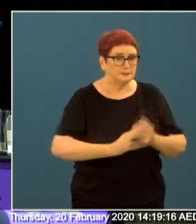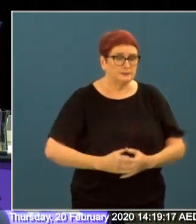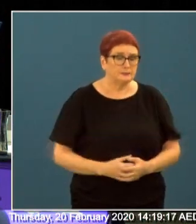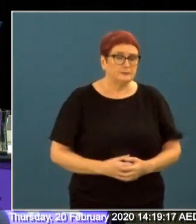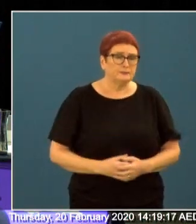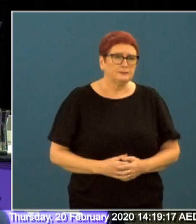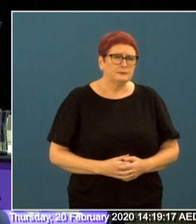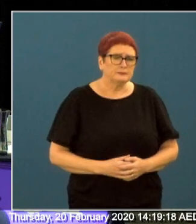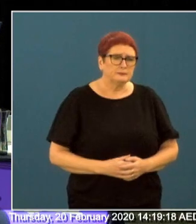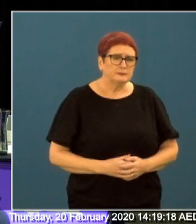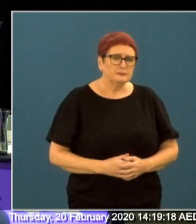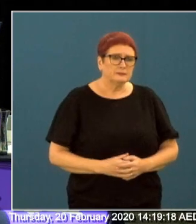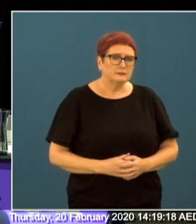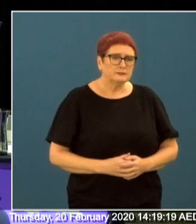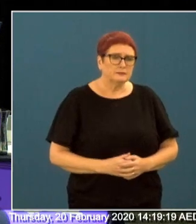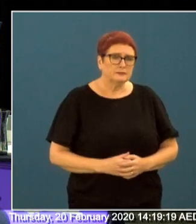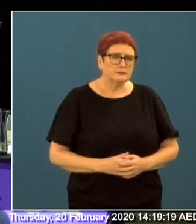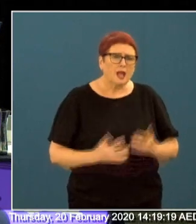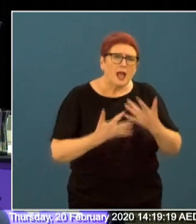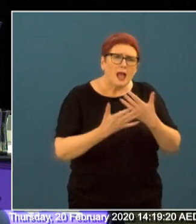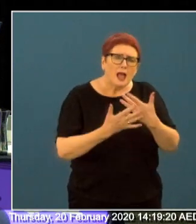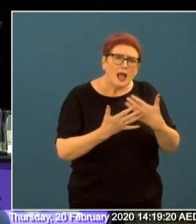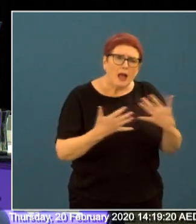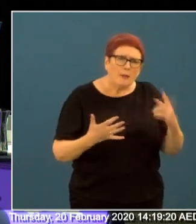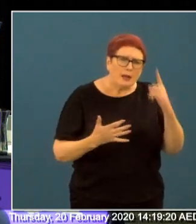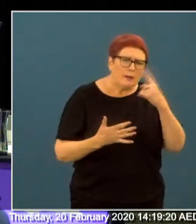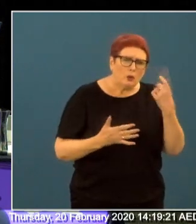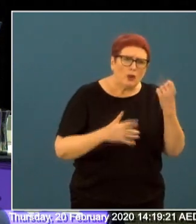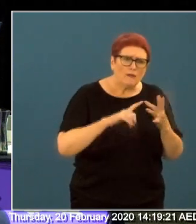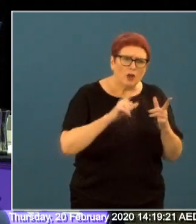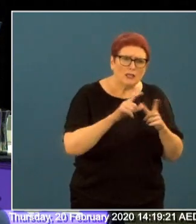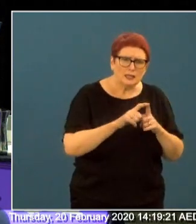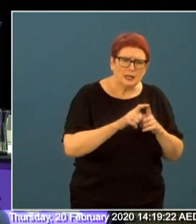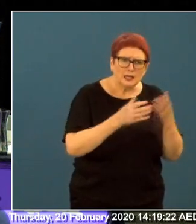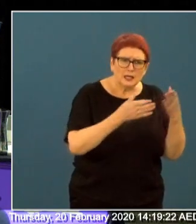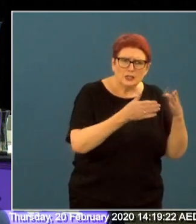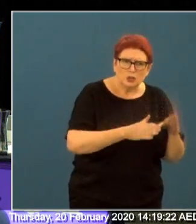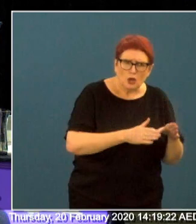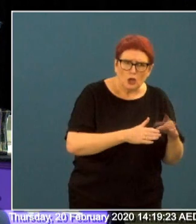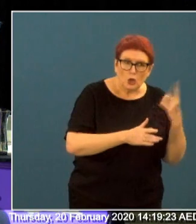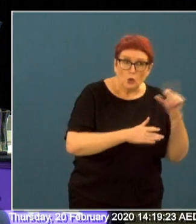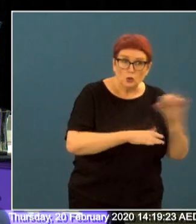How many preventable deaths of people with intellectual disability and autism are there a year in Australia?